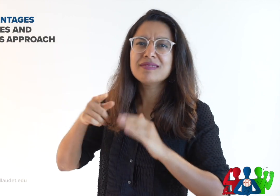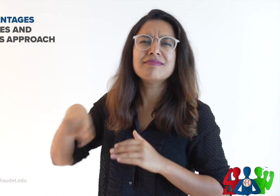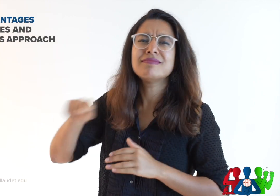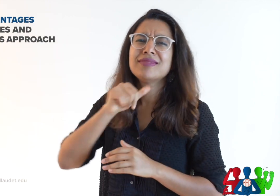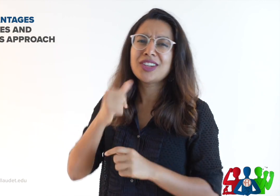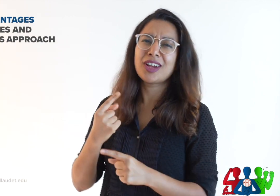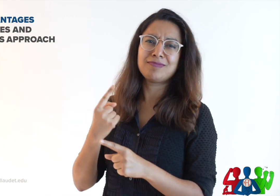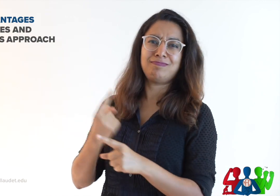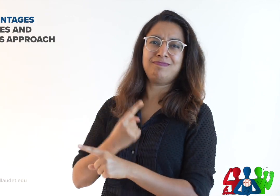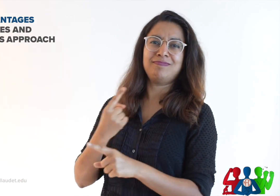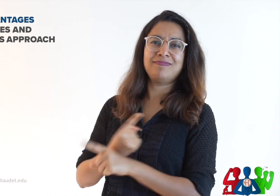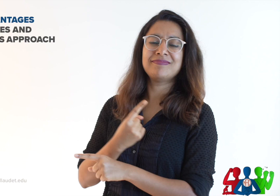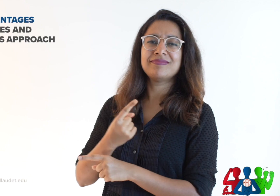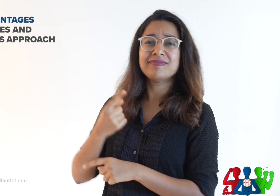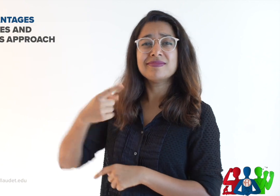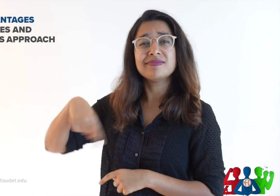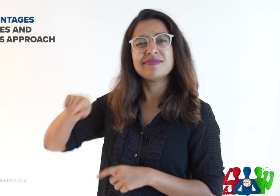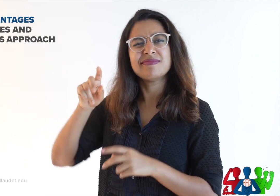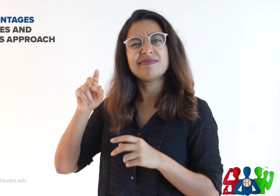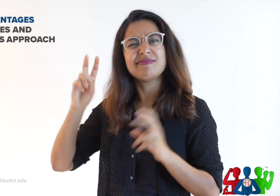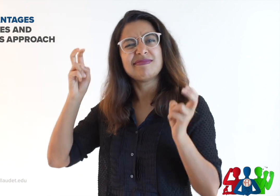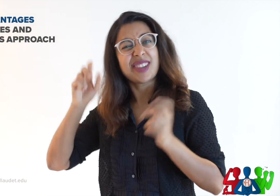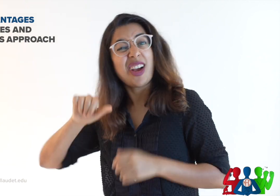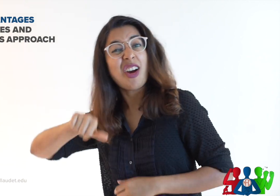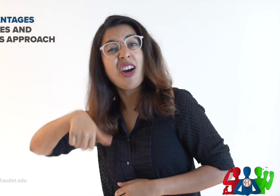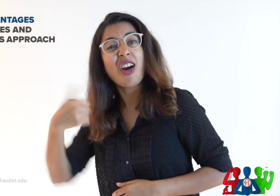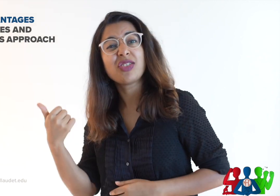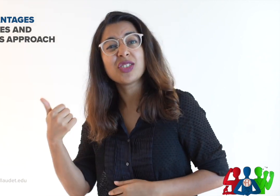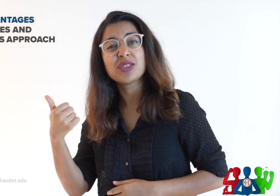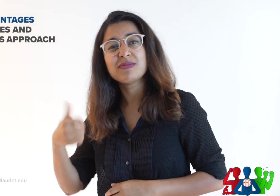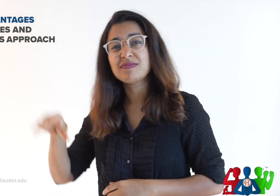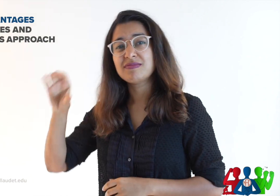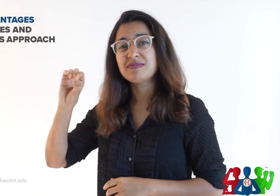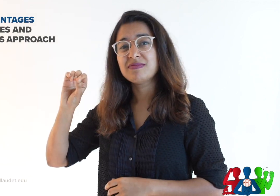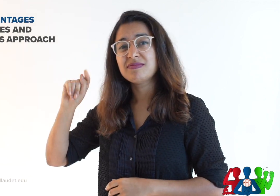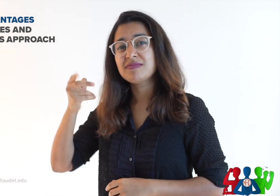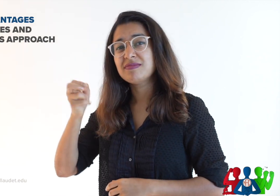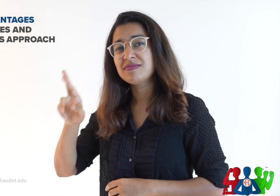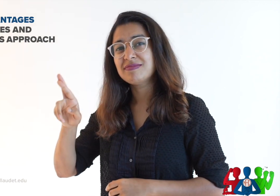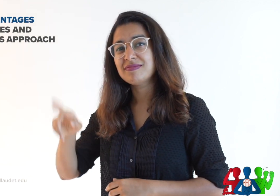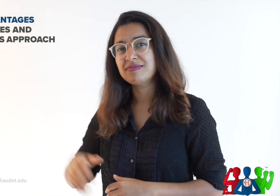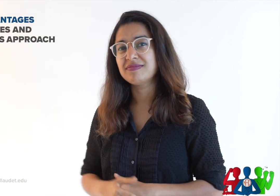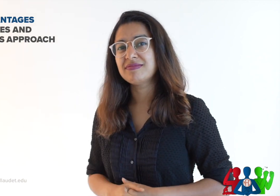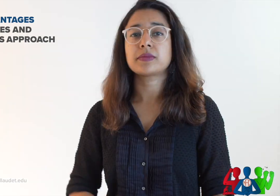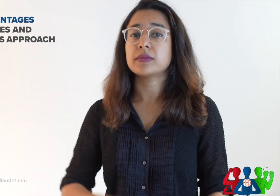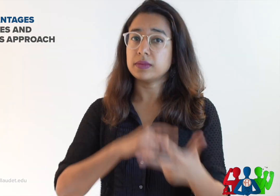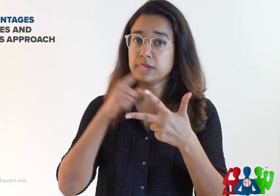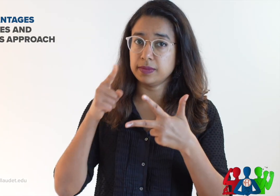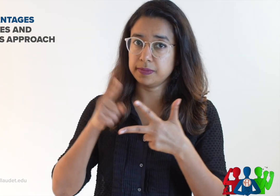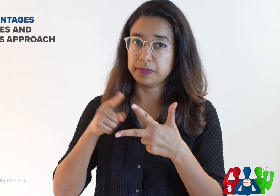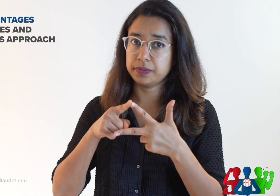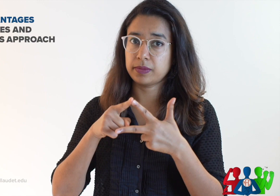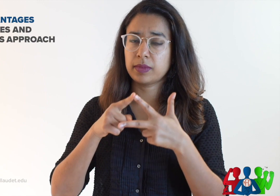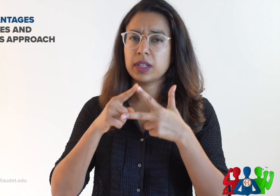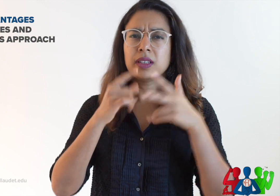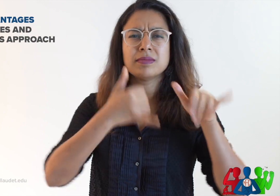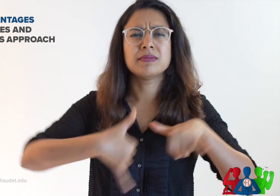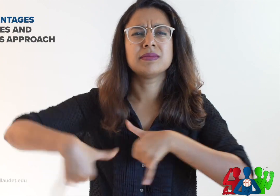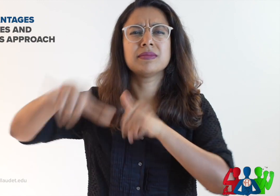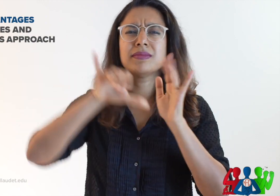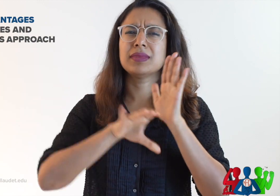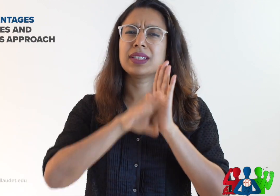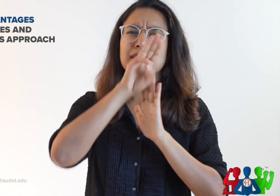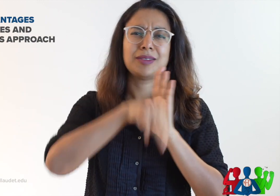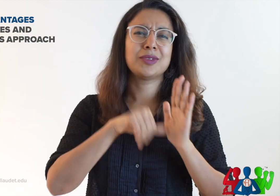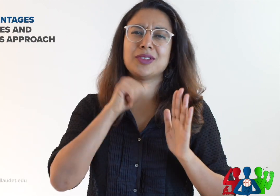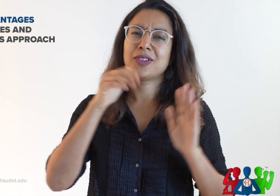Oftentimes, we pause our regular curriculum to interject these types of celebrations on